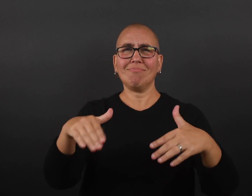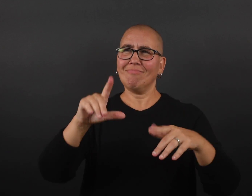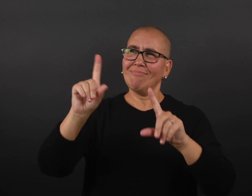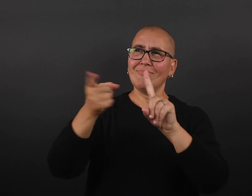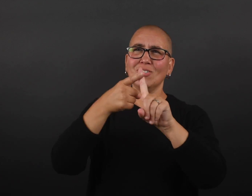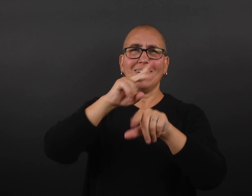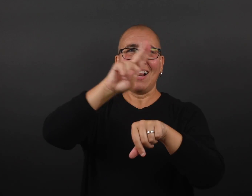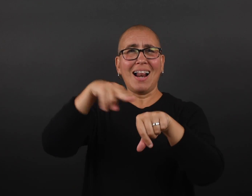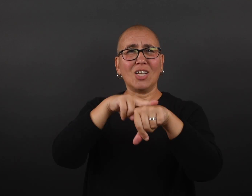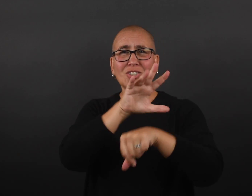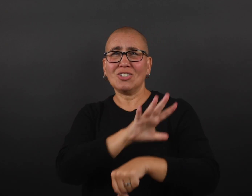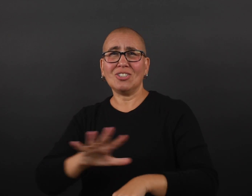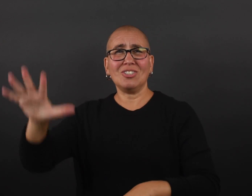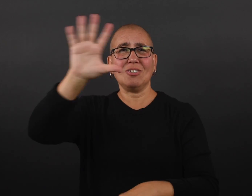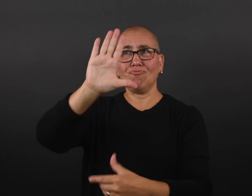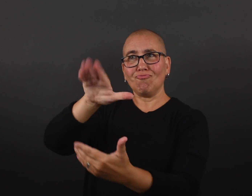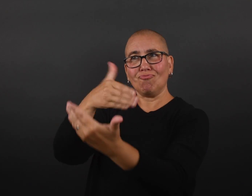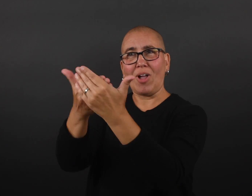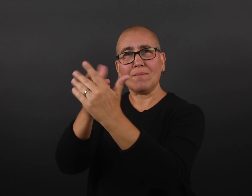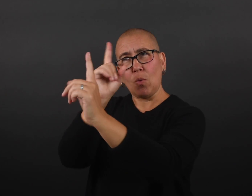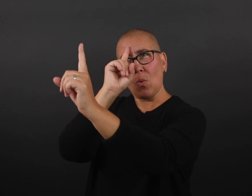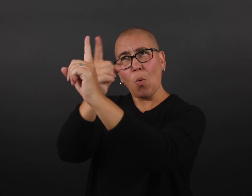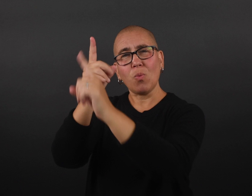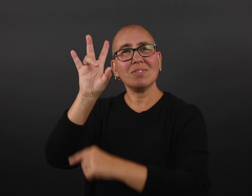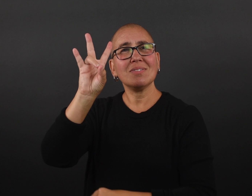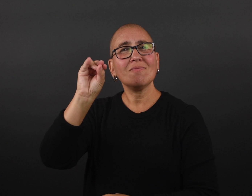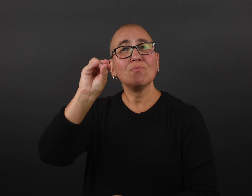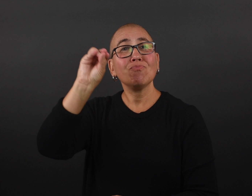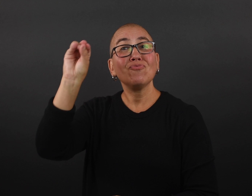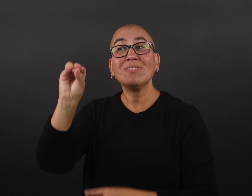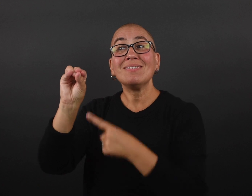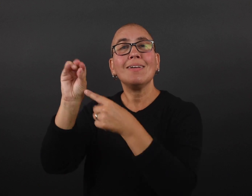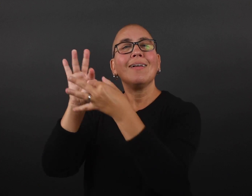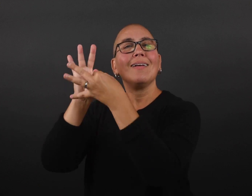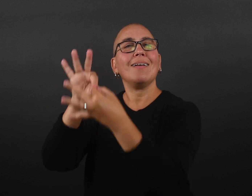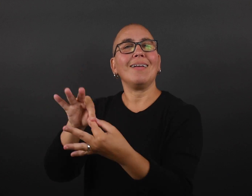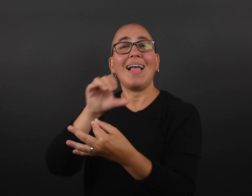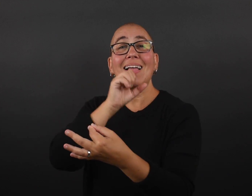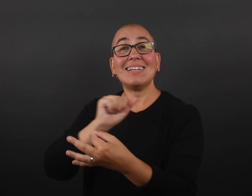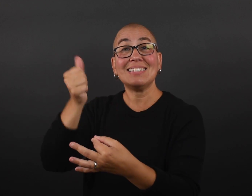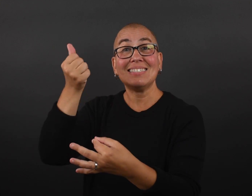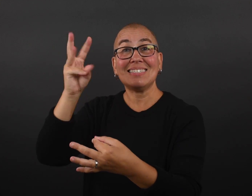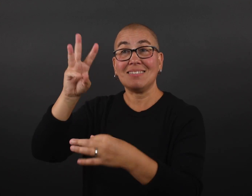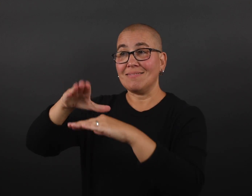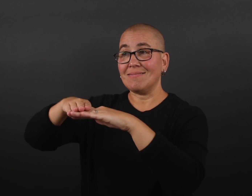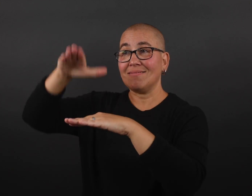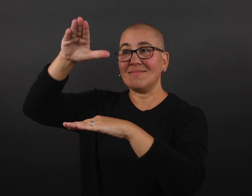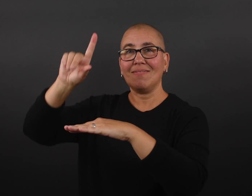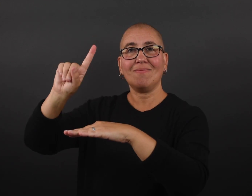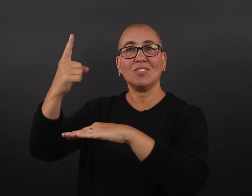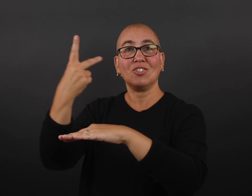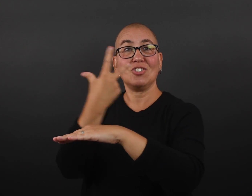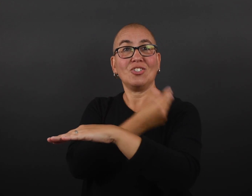helping the state solidify its position a national leader in vaccinations and reach